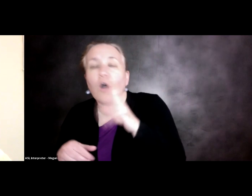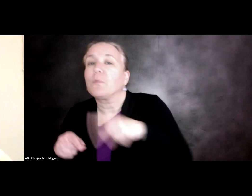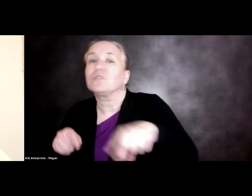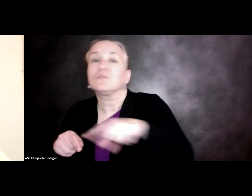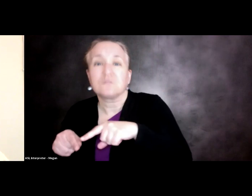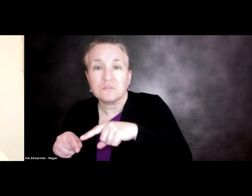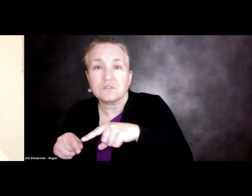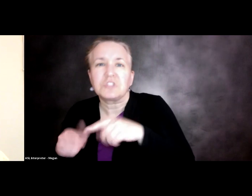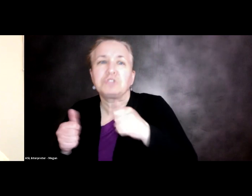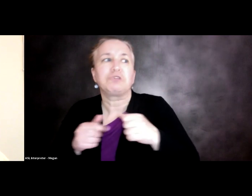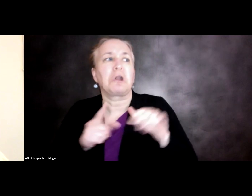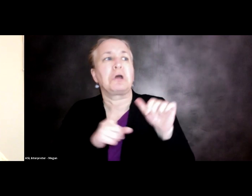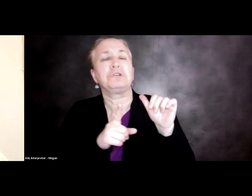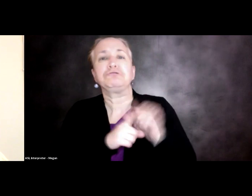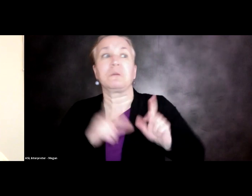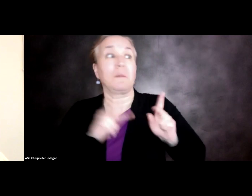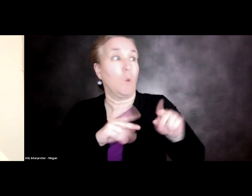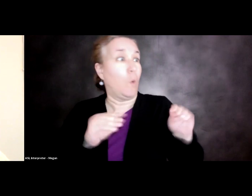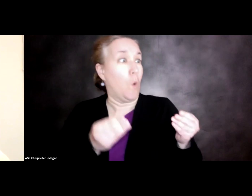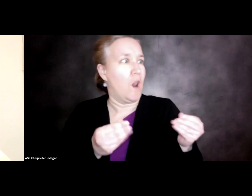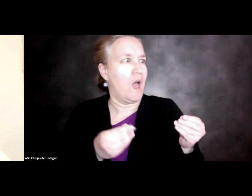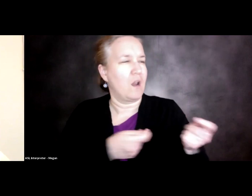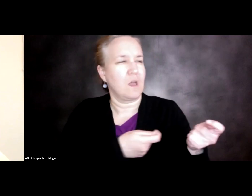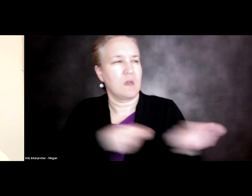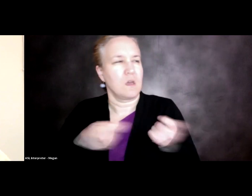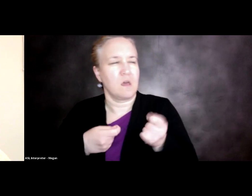into entering endless debt peonage agreements.